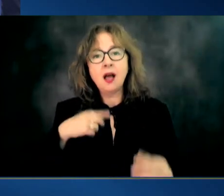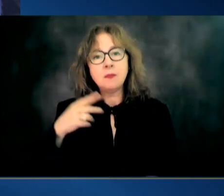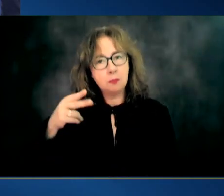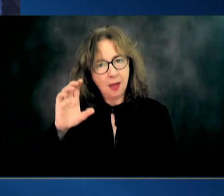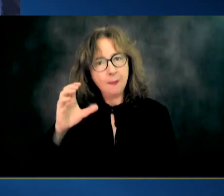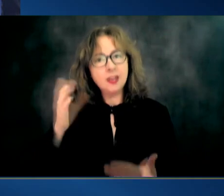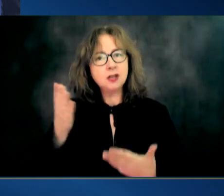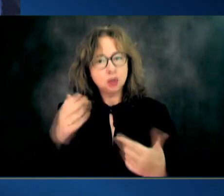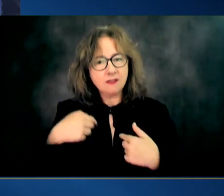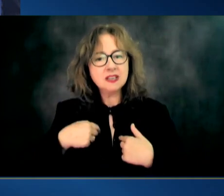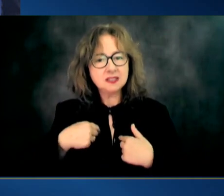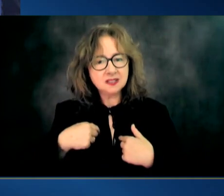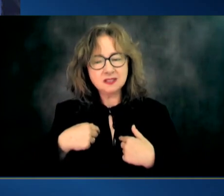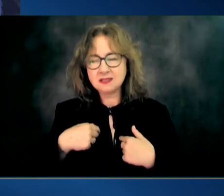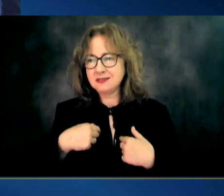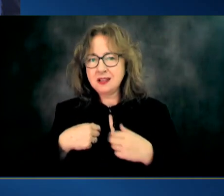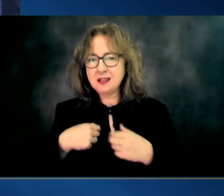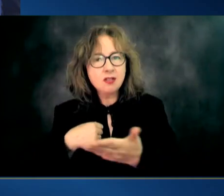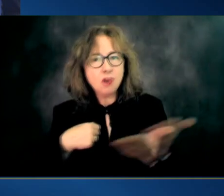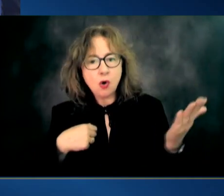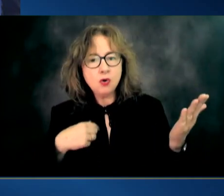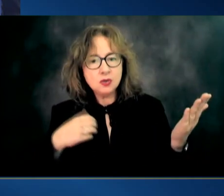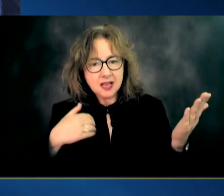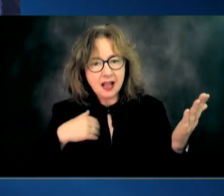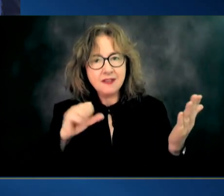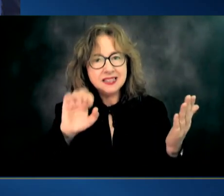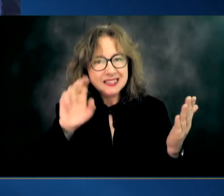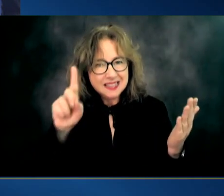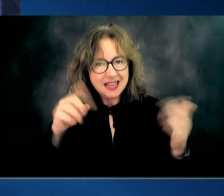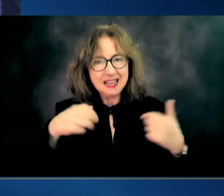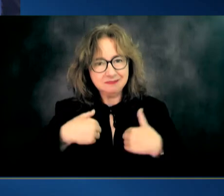living with sickle cell disease. I'm also a clinician, a physician assistant of 20 years.